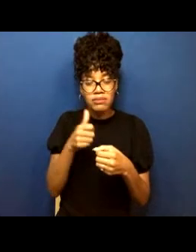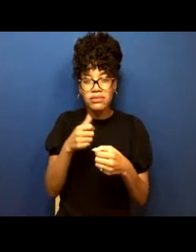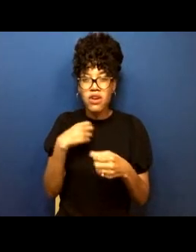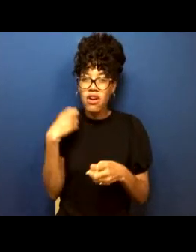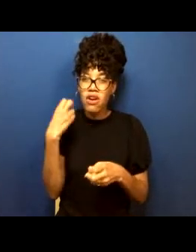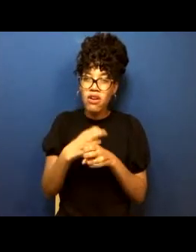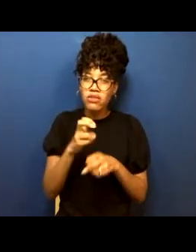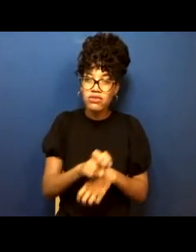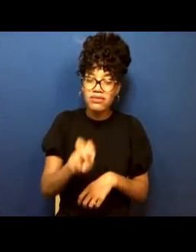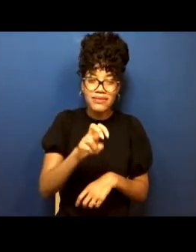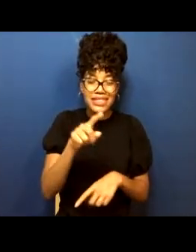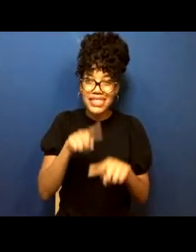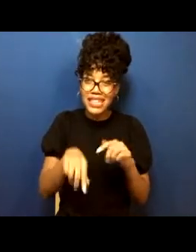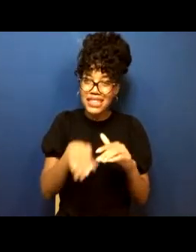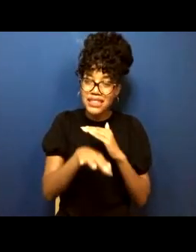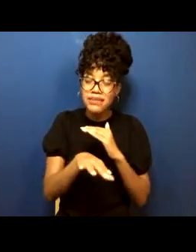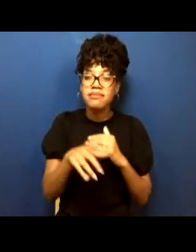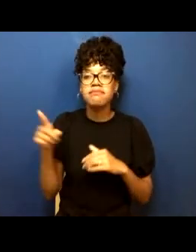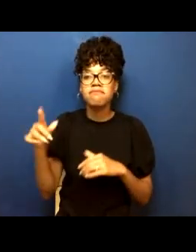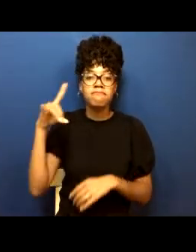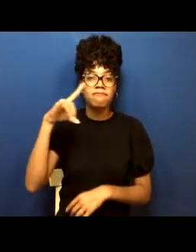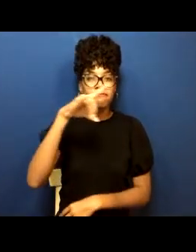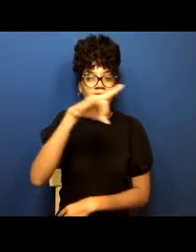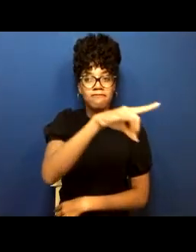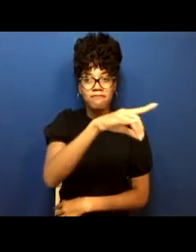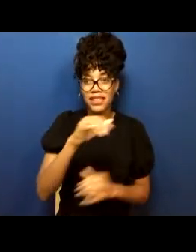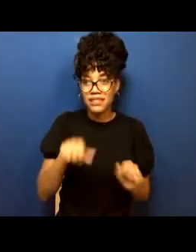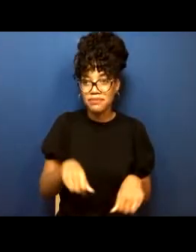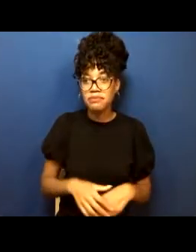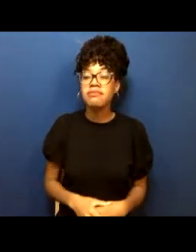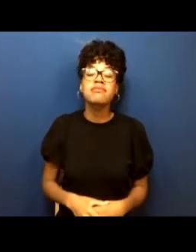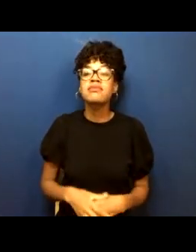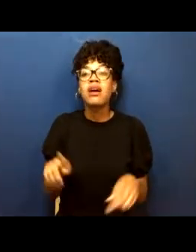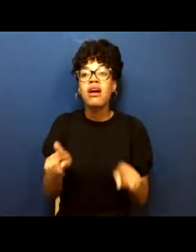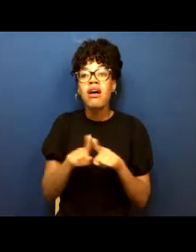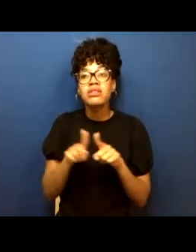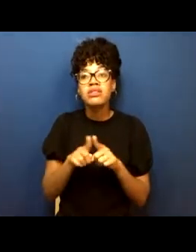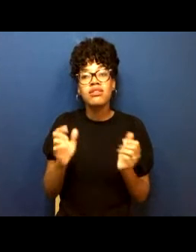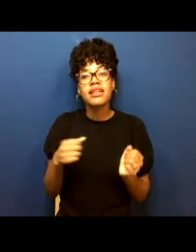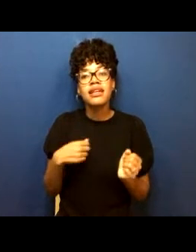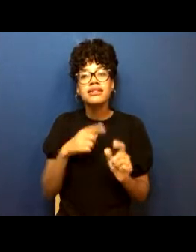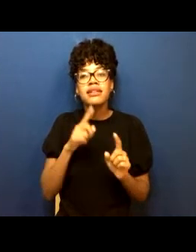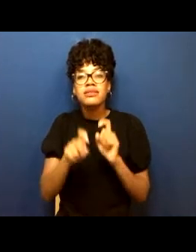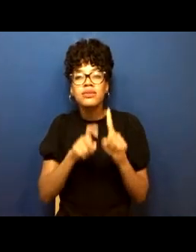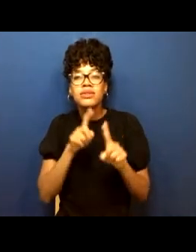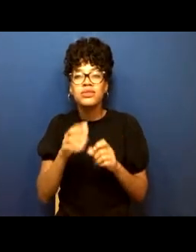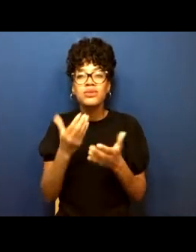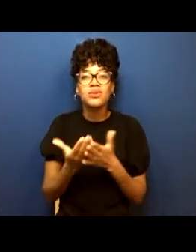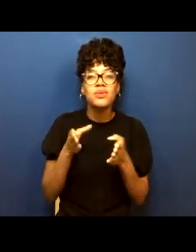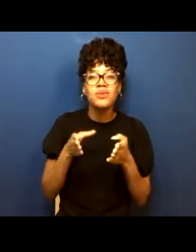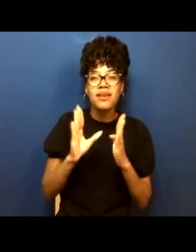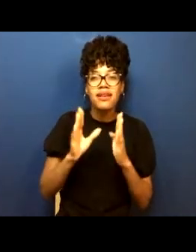Drones also offer us the opportunity to answer questions in a new way. And sometimes drones can even help us answer